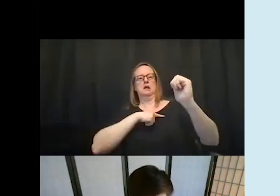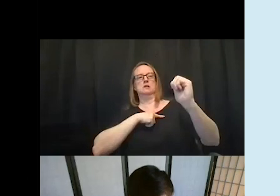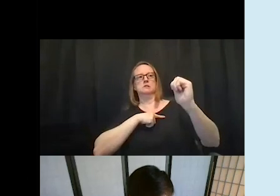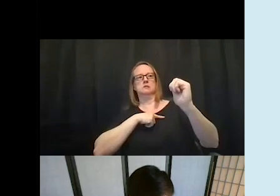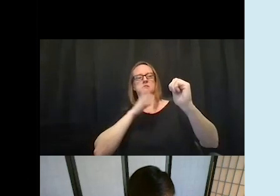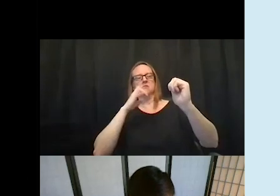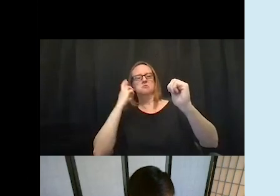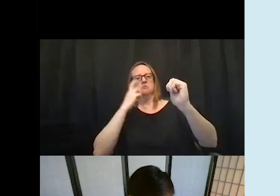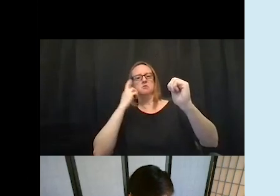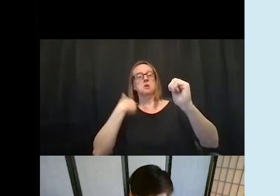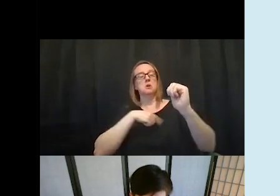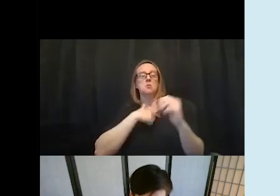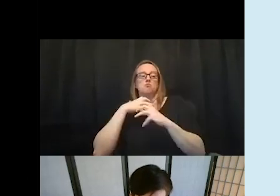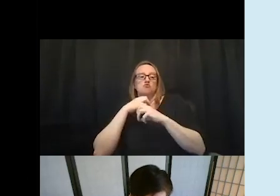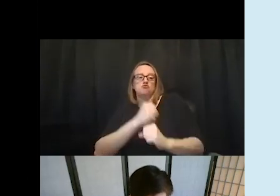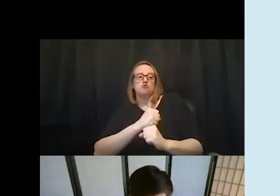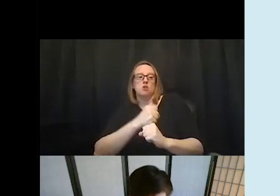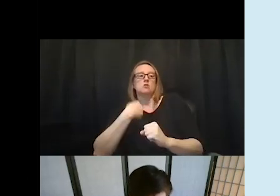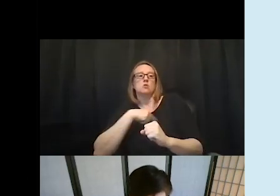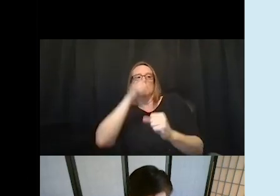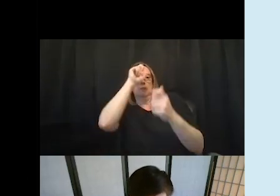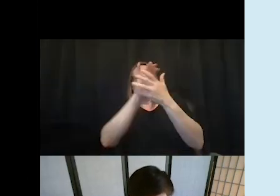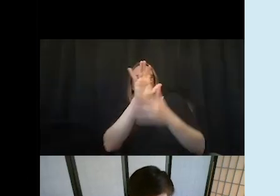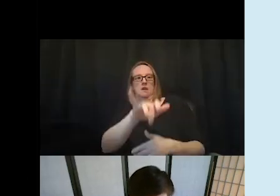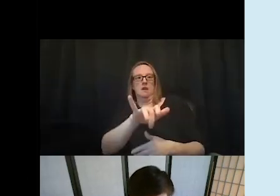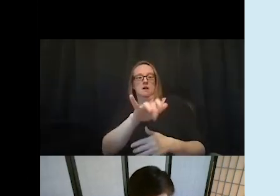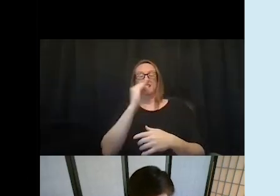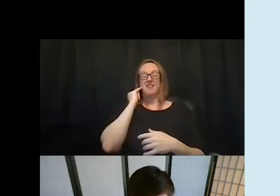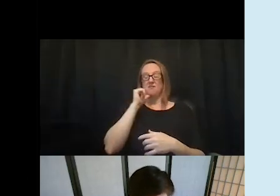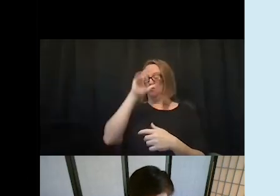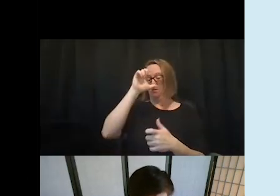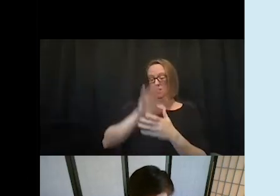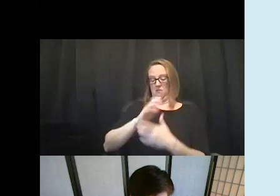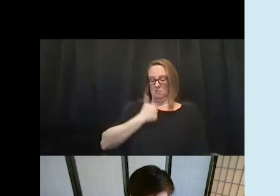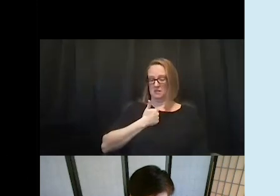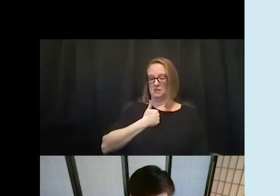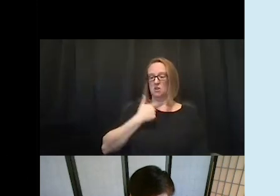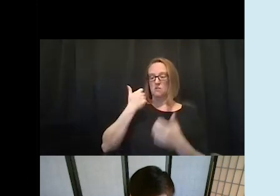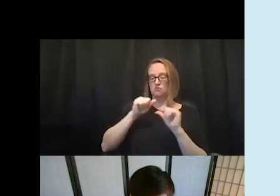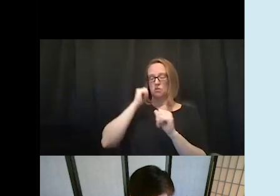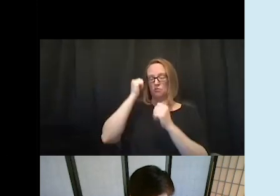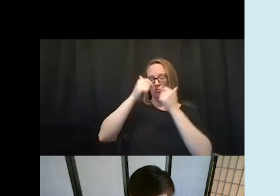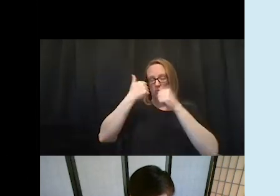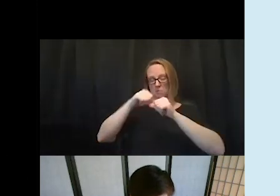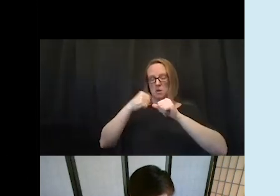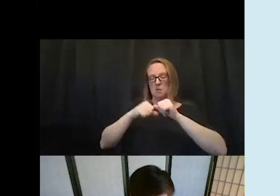believed in. When I don't believe in myself I try to remember I have walked on water like 700 times